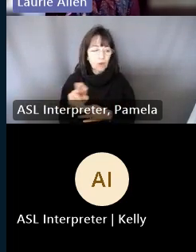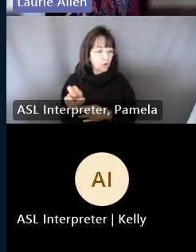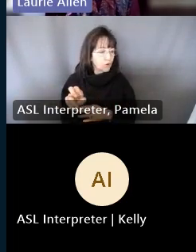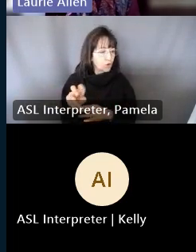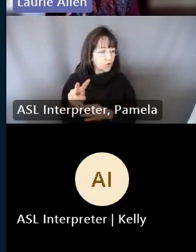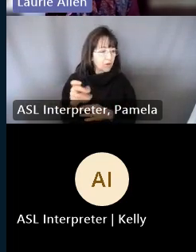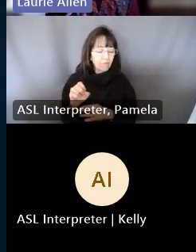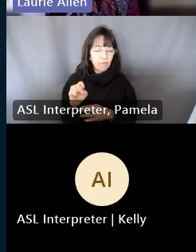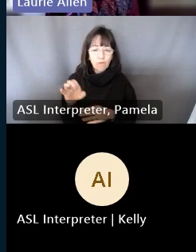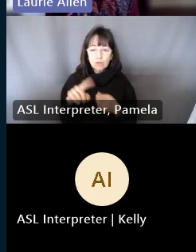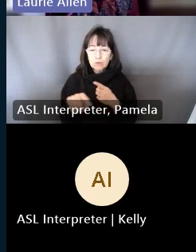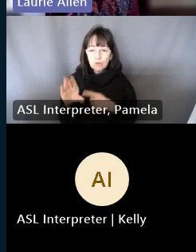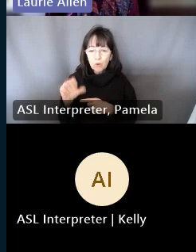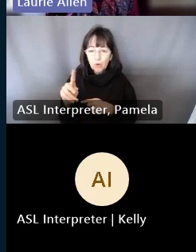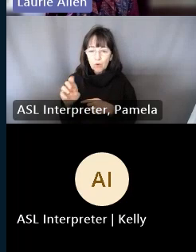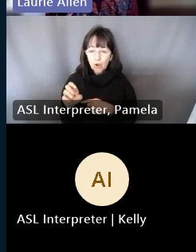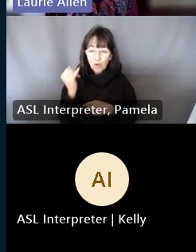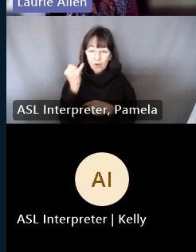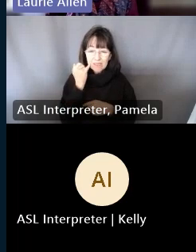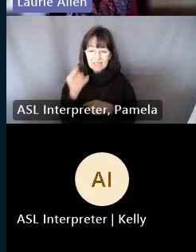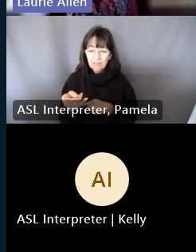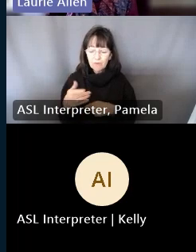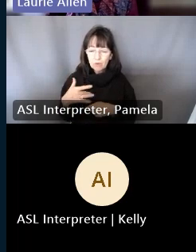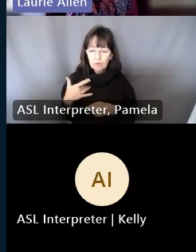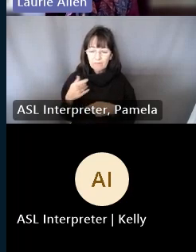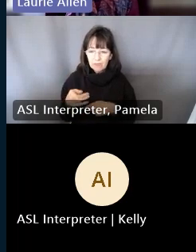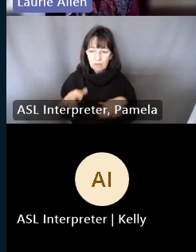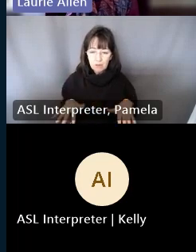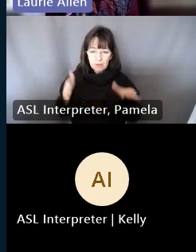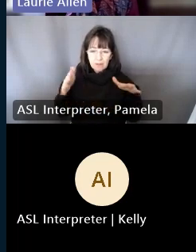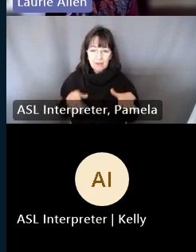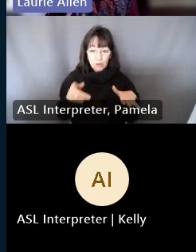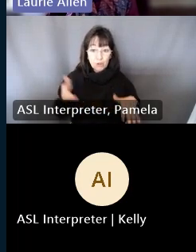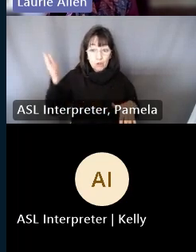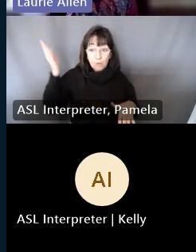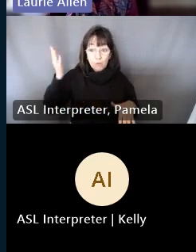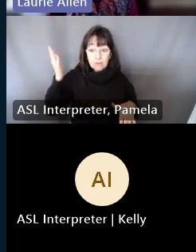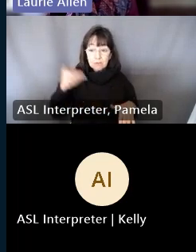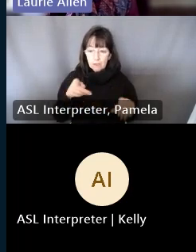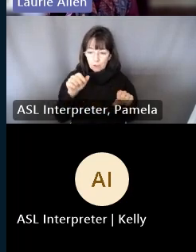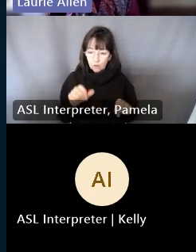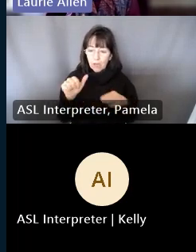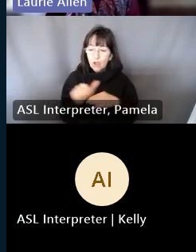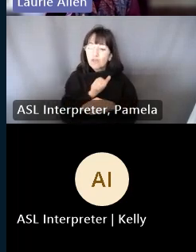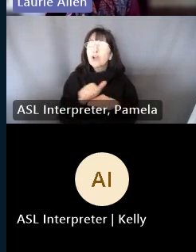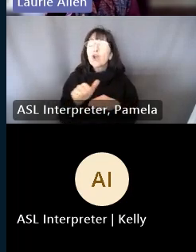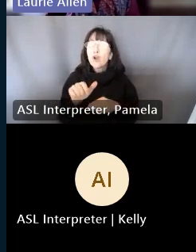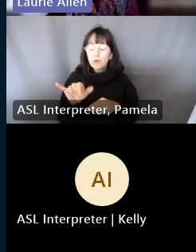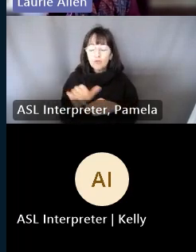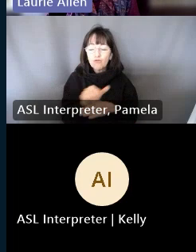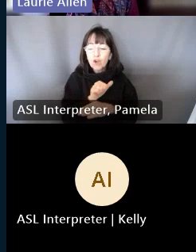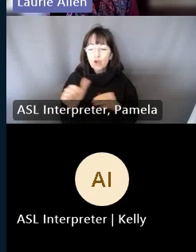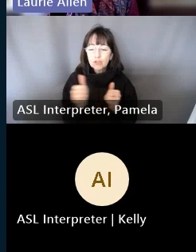So if you experience anxiety when you're presenting to a group, you can go into Rehearsal Coach mode and start presenting your slides.